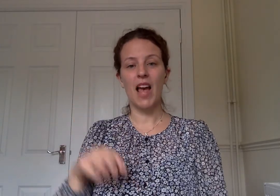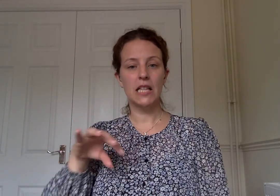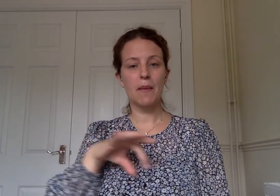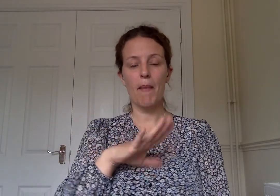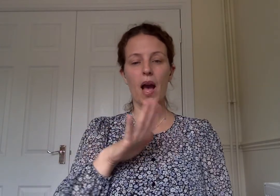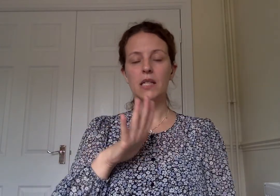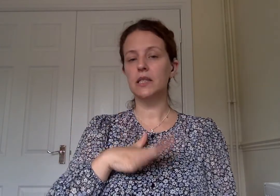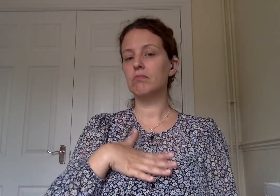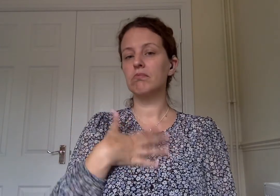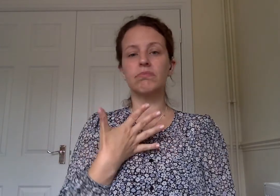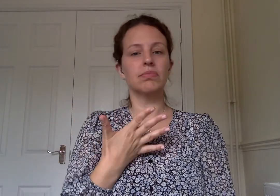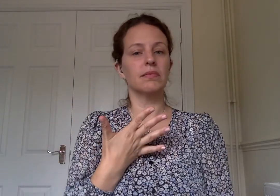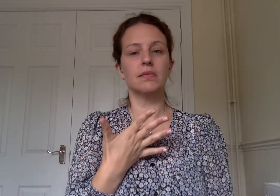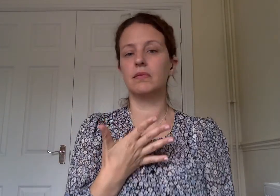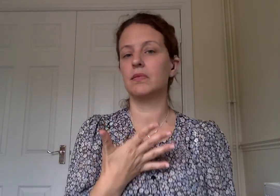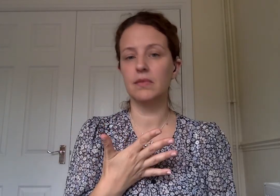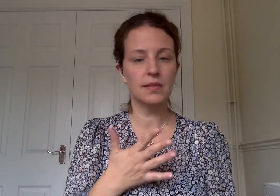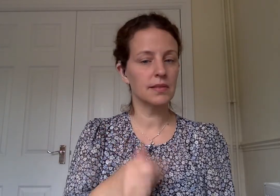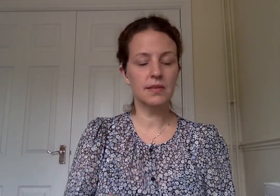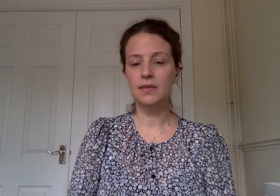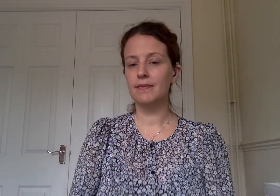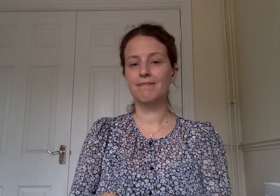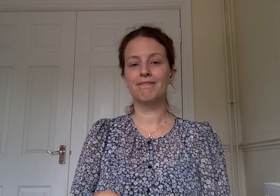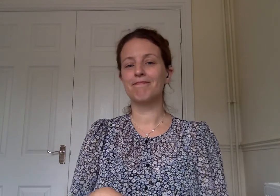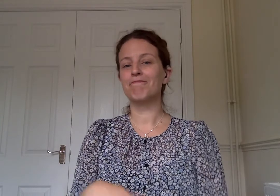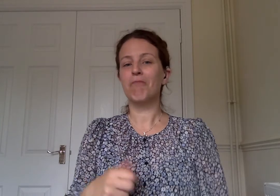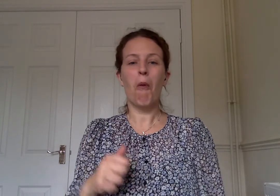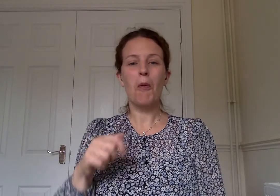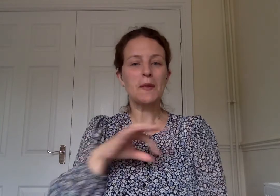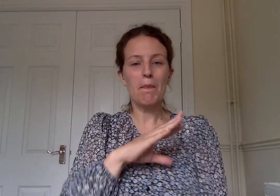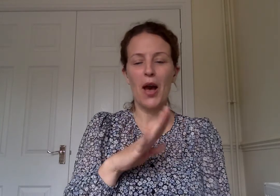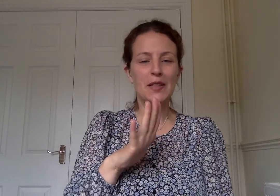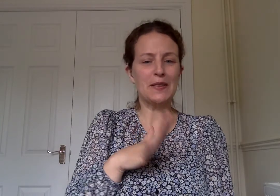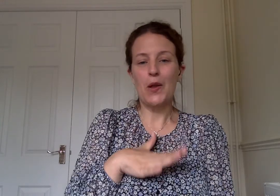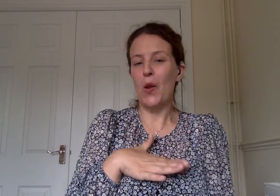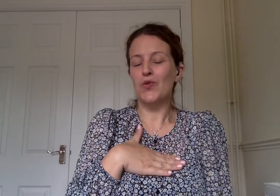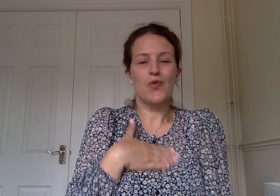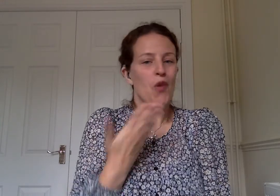Spiders don't like.